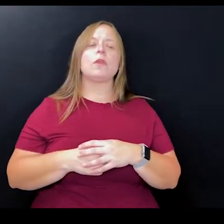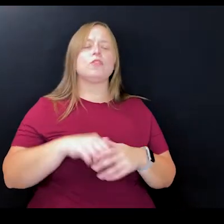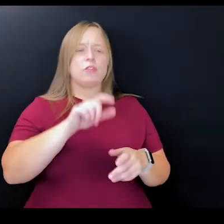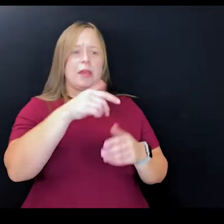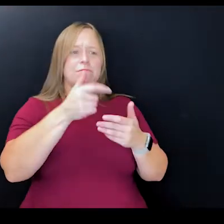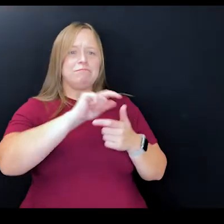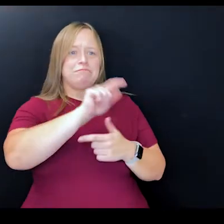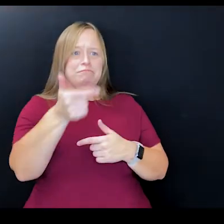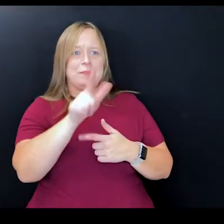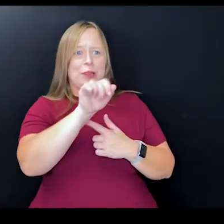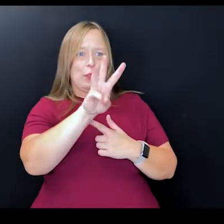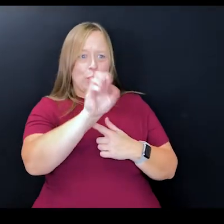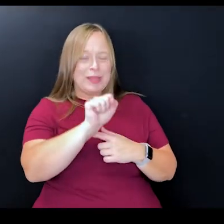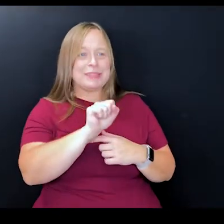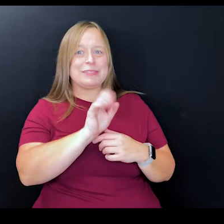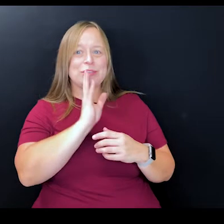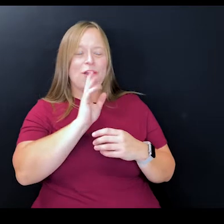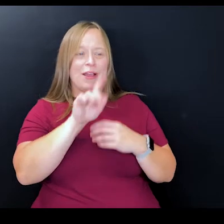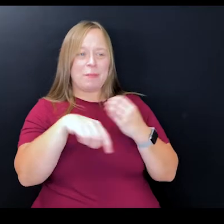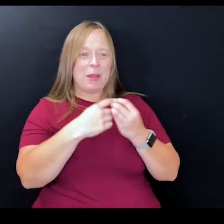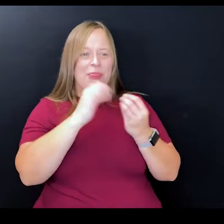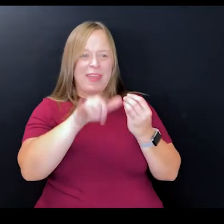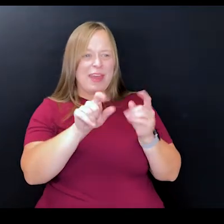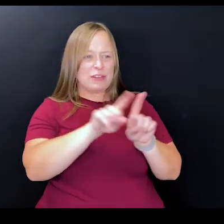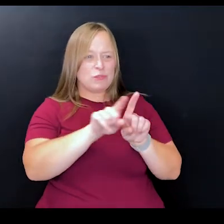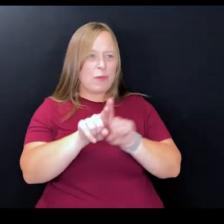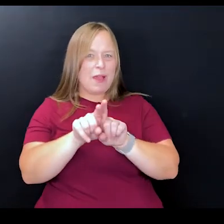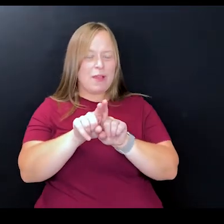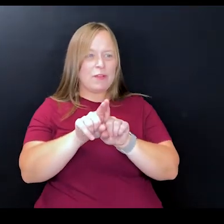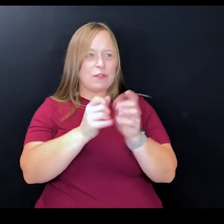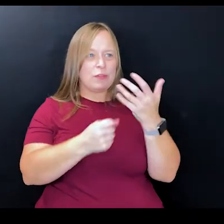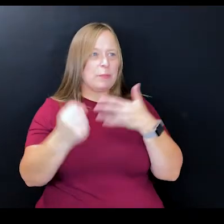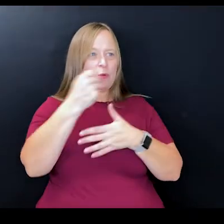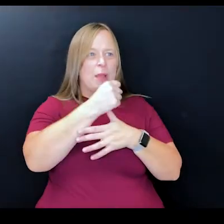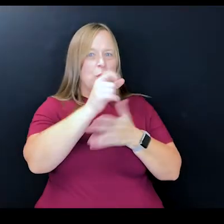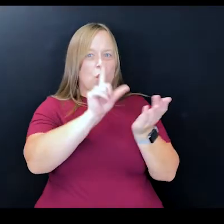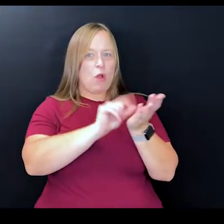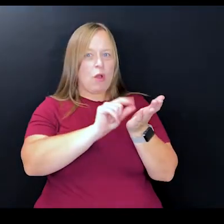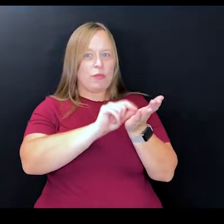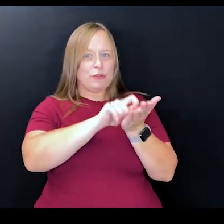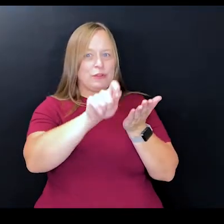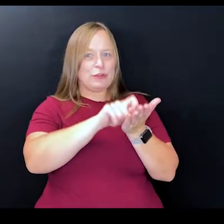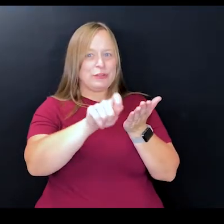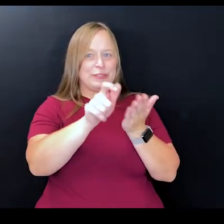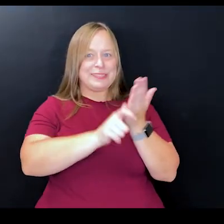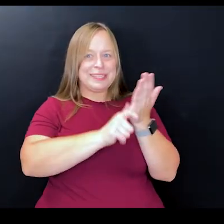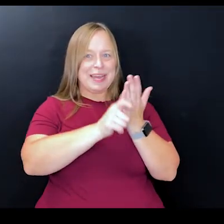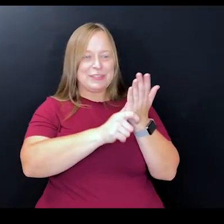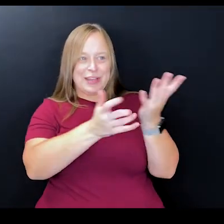So then, Lewis, we will have you speak to that as well. You are the primary author of this digest.